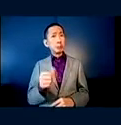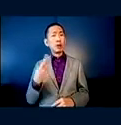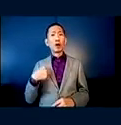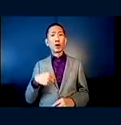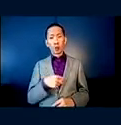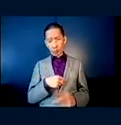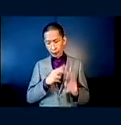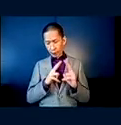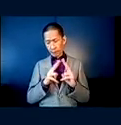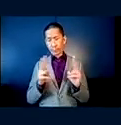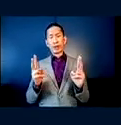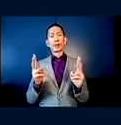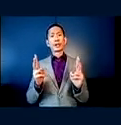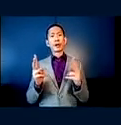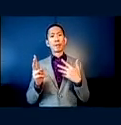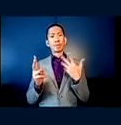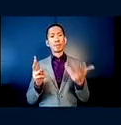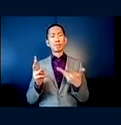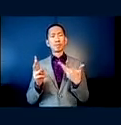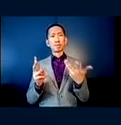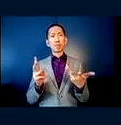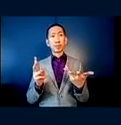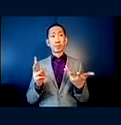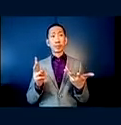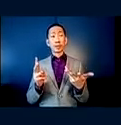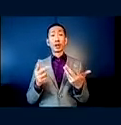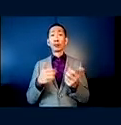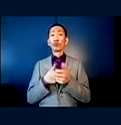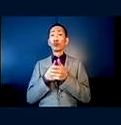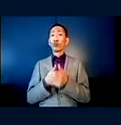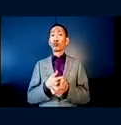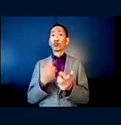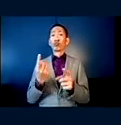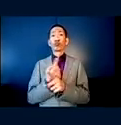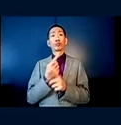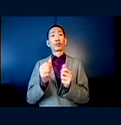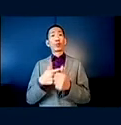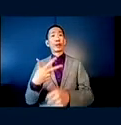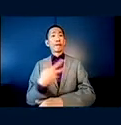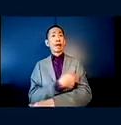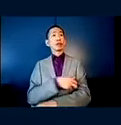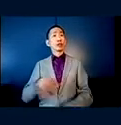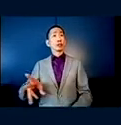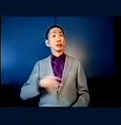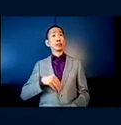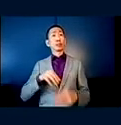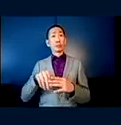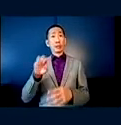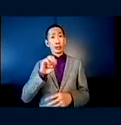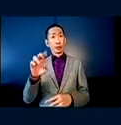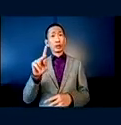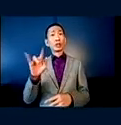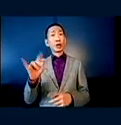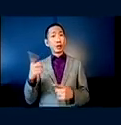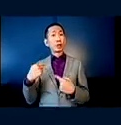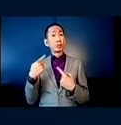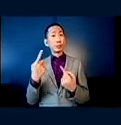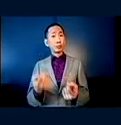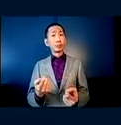FOR US IN EASTERN KENTUCKY. WE'RE VERY -- ACTUALLY VERY -- I GUESS YOU WOULD SAY COMPLIANT WITH VACCINES IN EASTERN